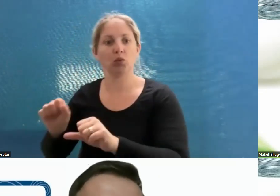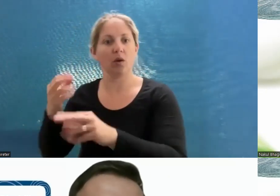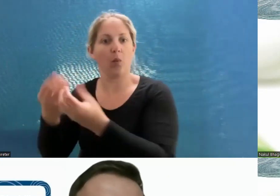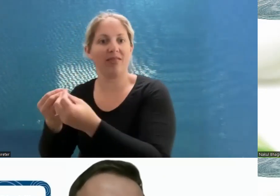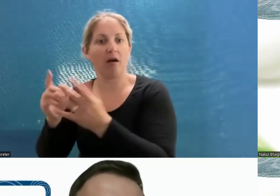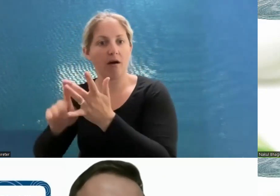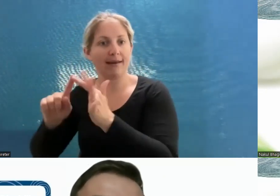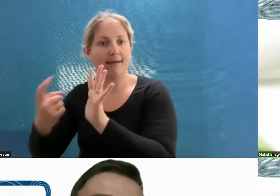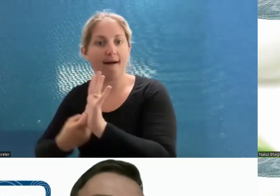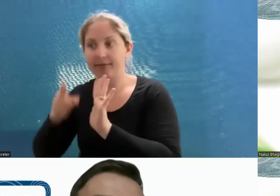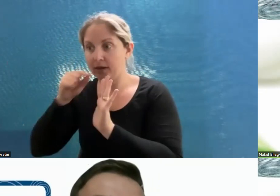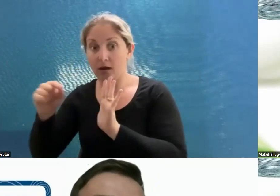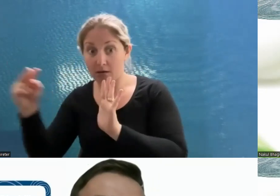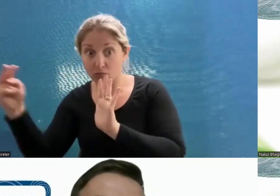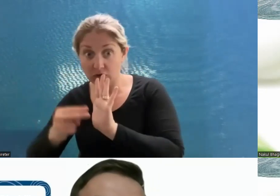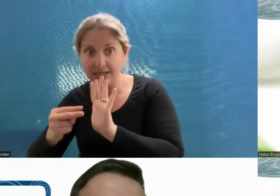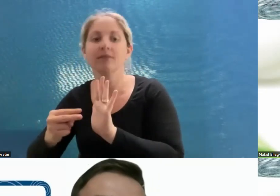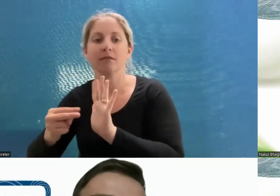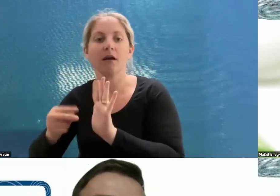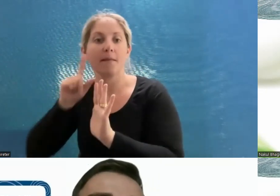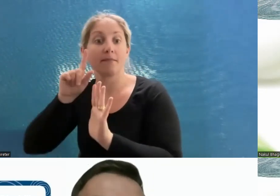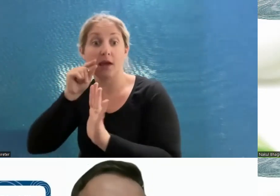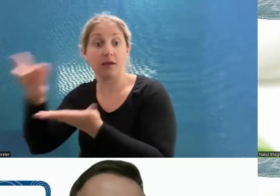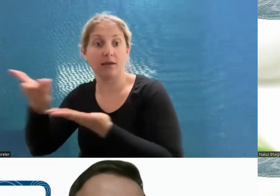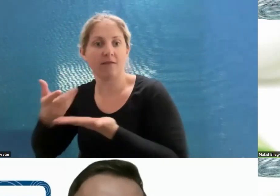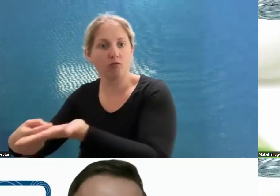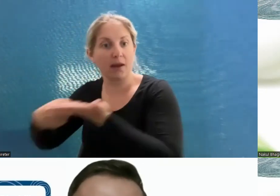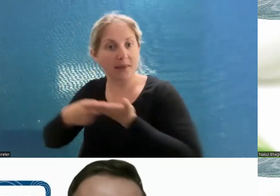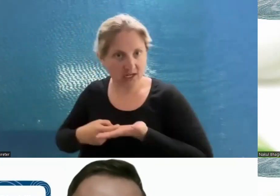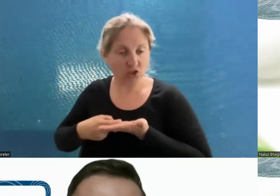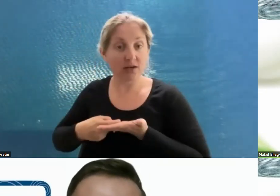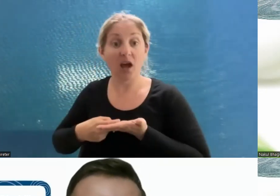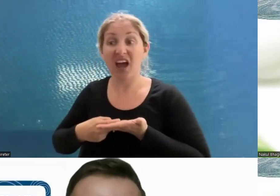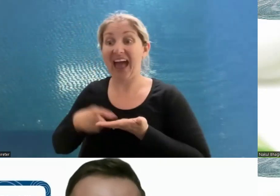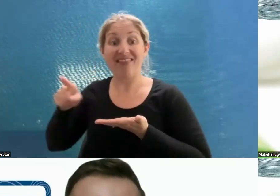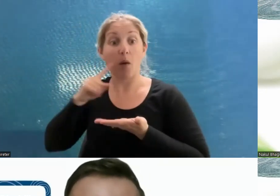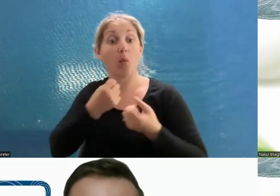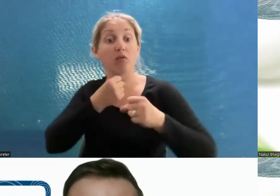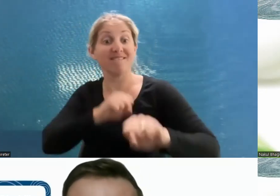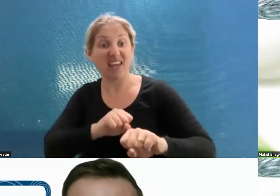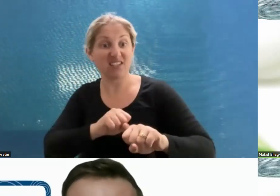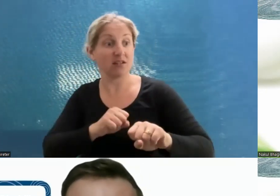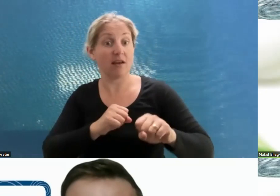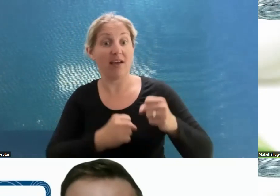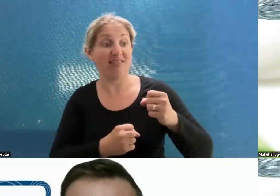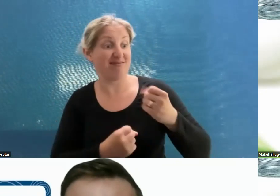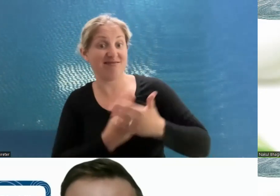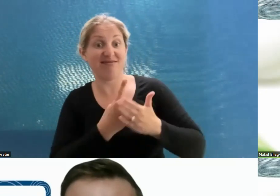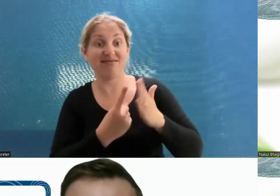Expert process to reach a resolution and prevent the matter going to a hearing.